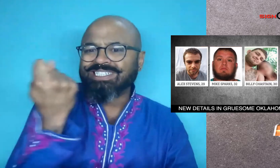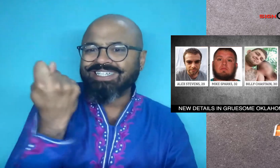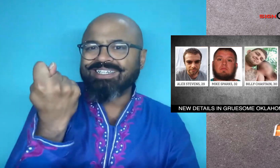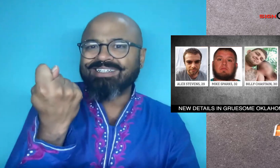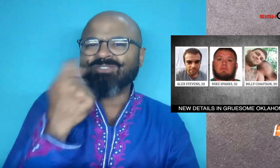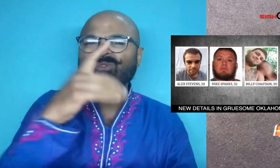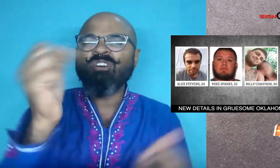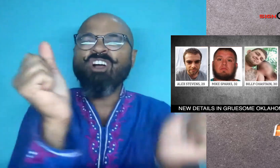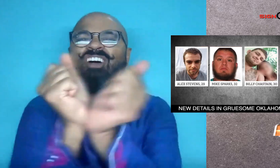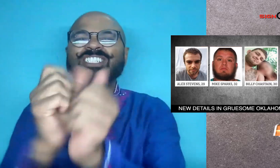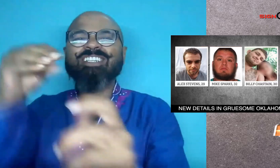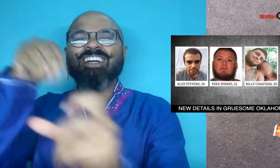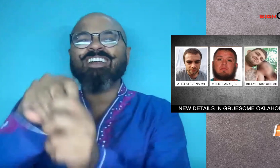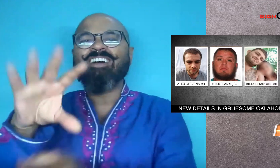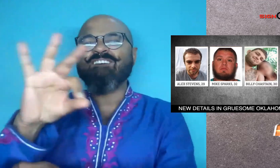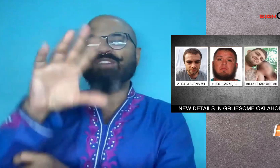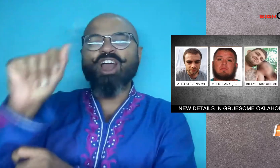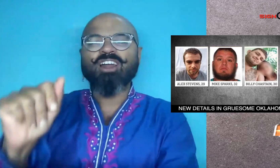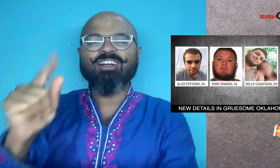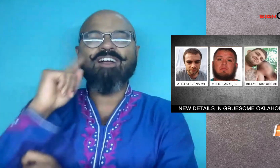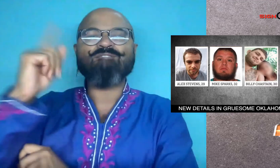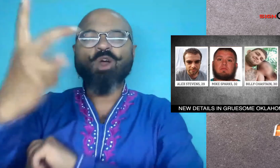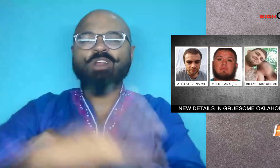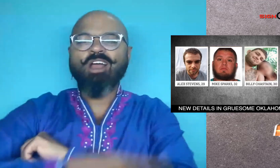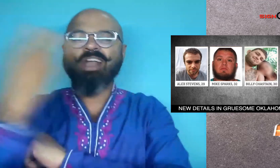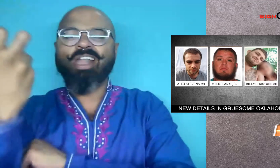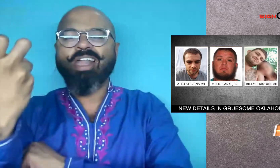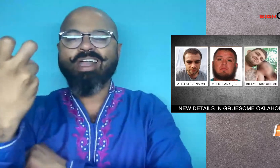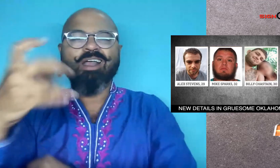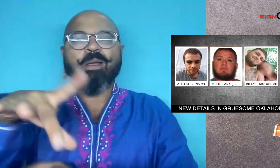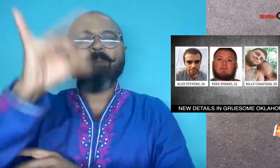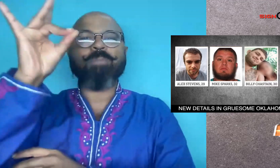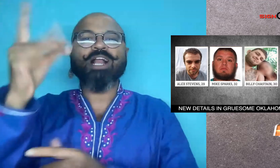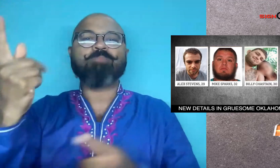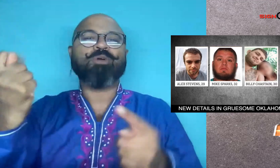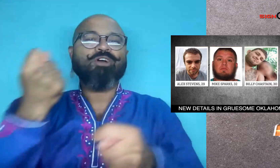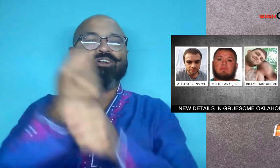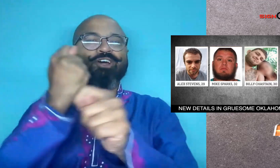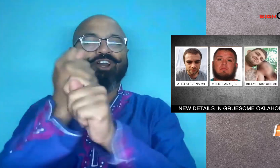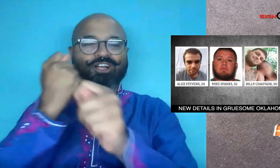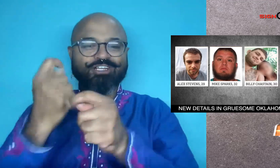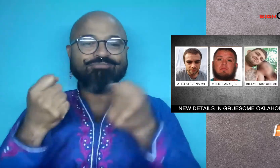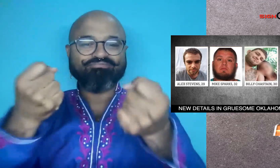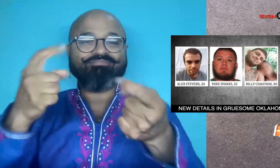Tuesday when he was arrested in Florida for driving a stolen pickup truck with Oklahoma